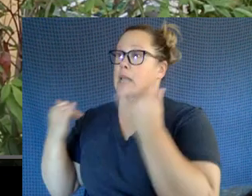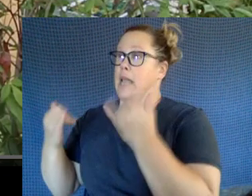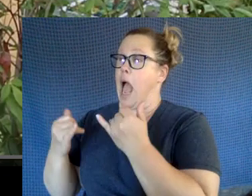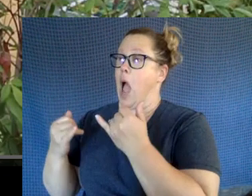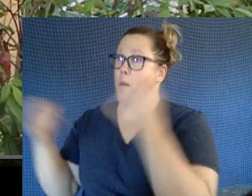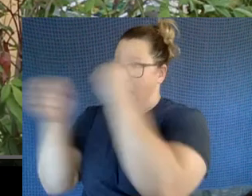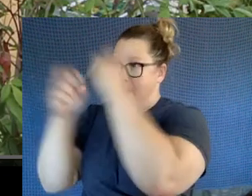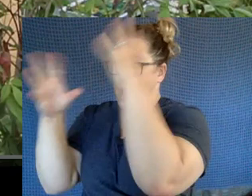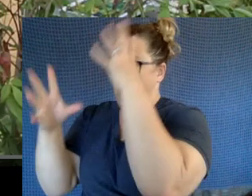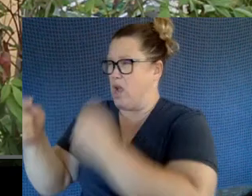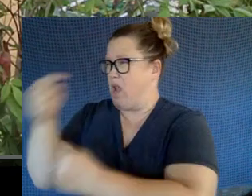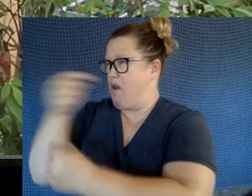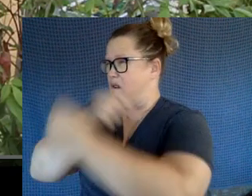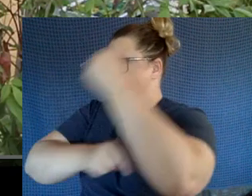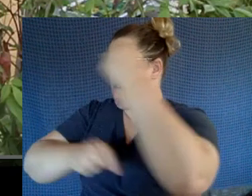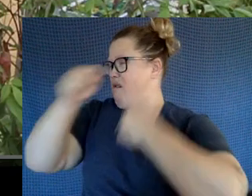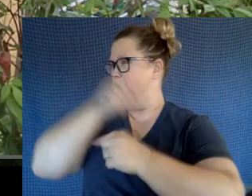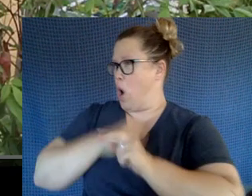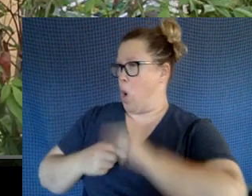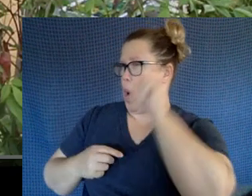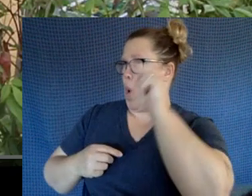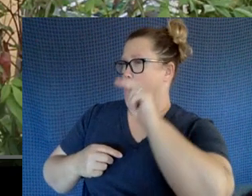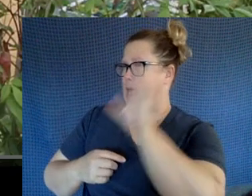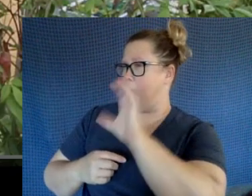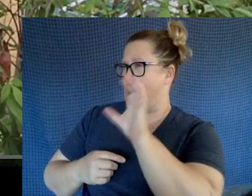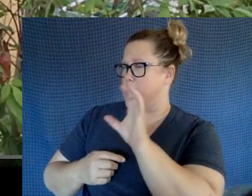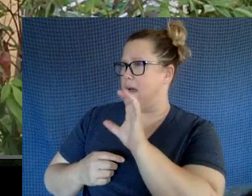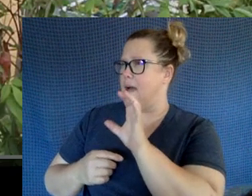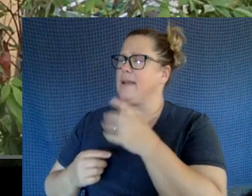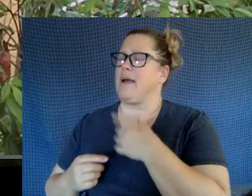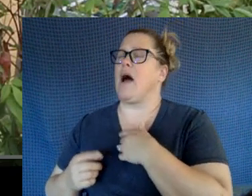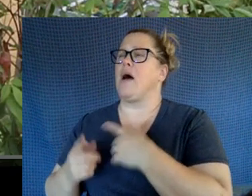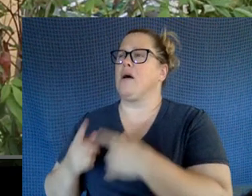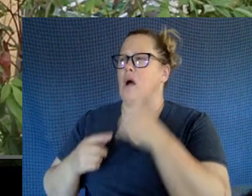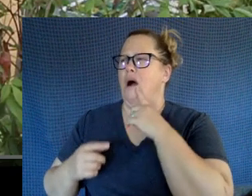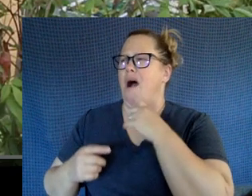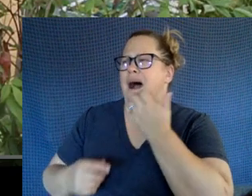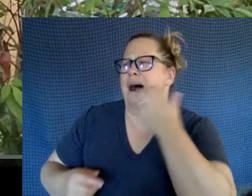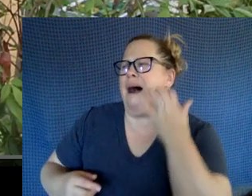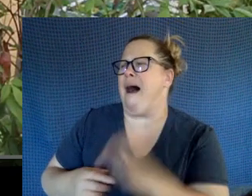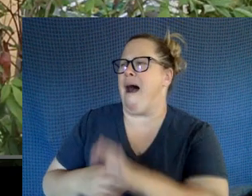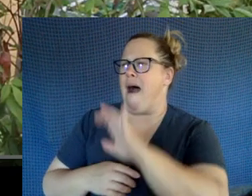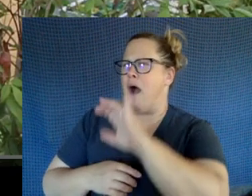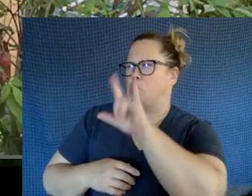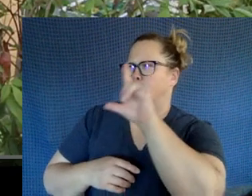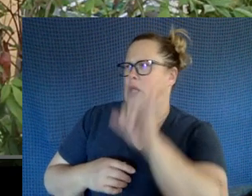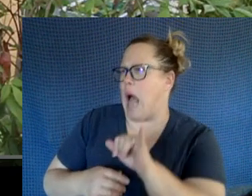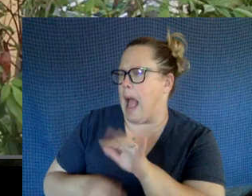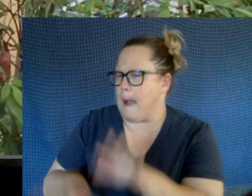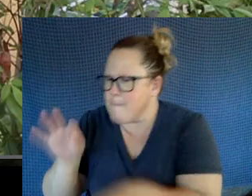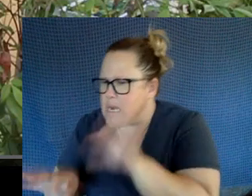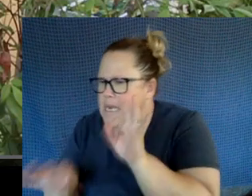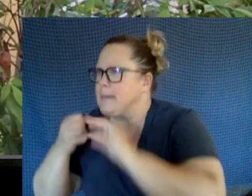past. Swirling days of hot July peeking berry berries in my past. Just then a